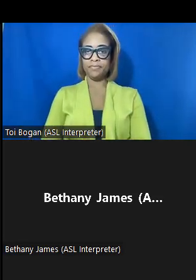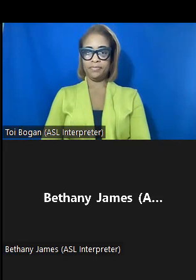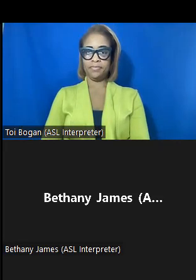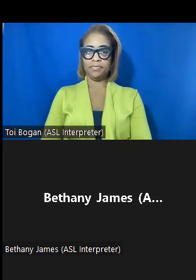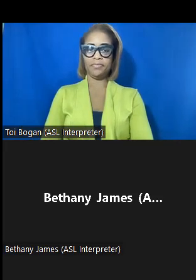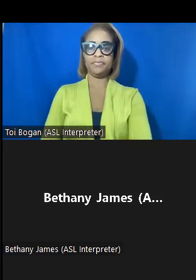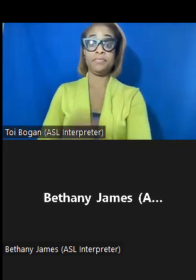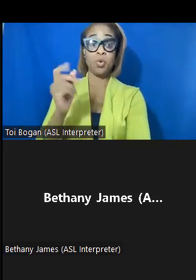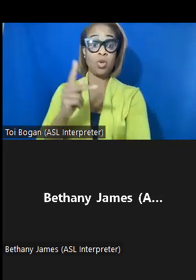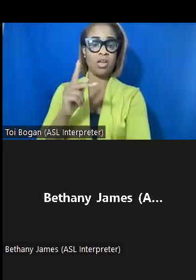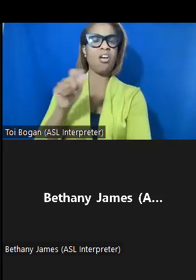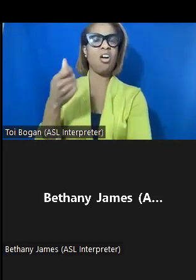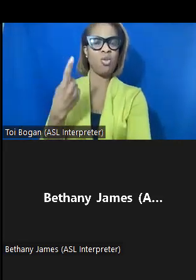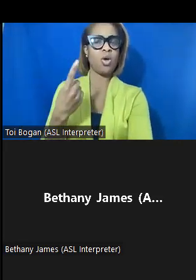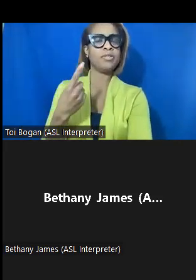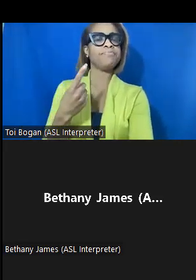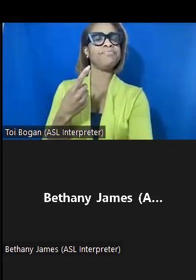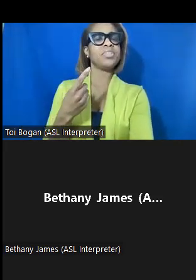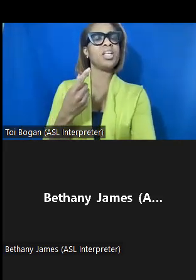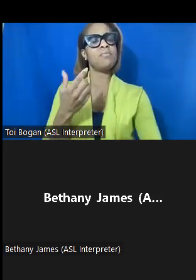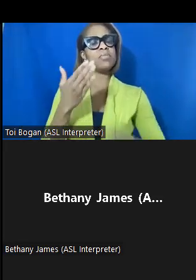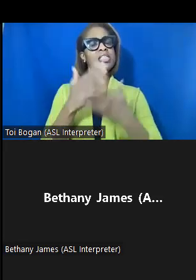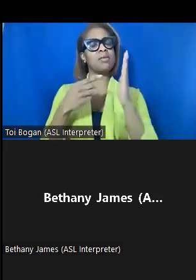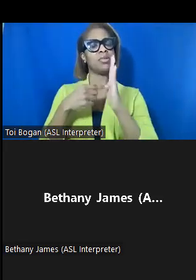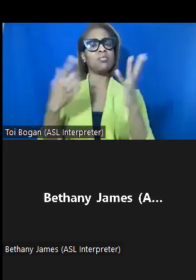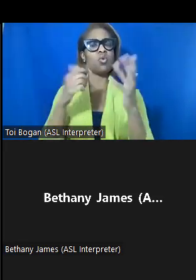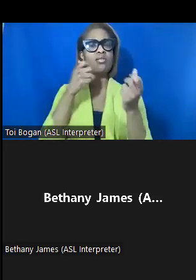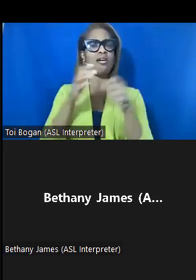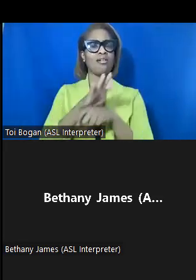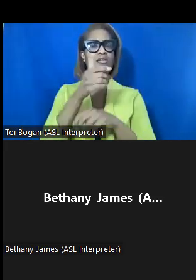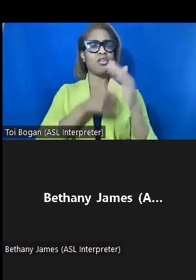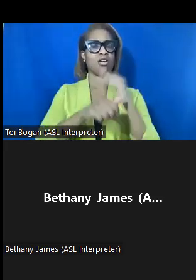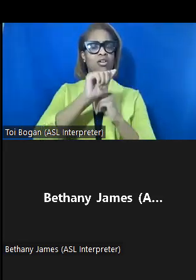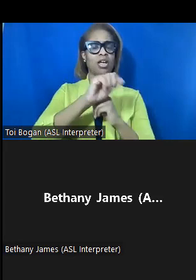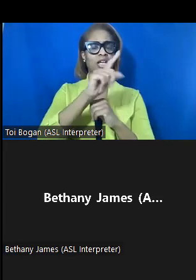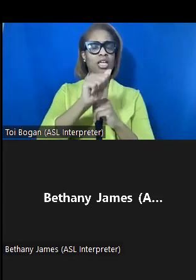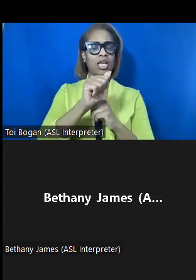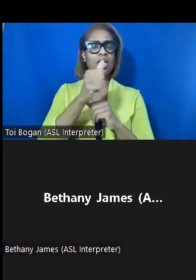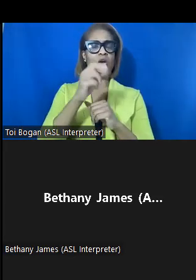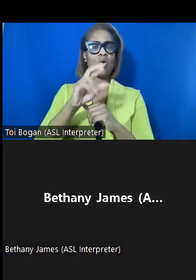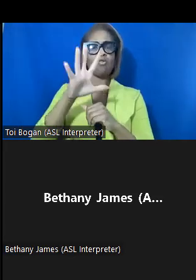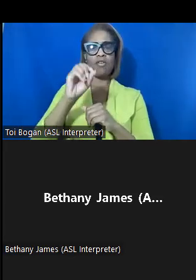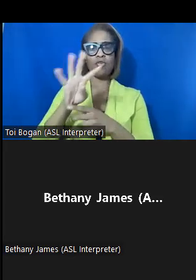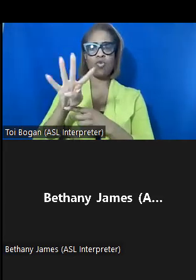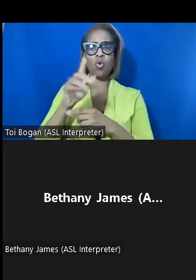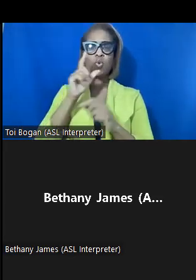Okay. Here's another one. Can you give some examples what is not covered under the ADA or 504, who could refuse accessibility?